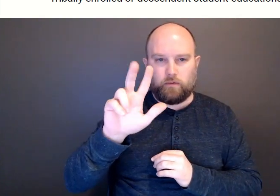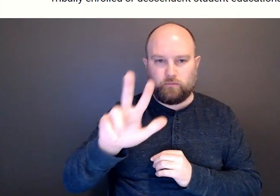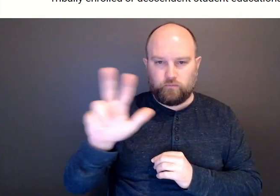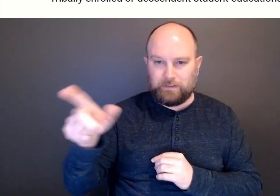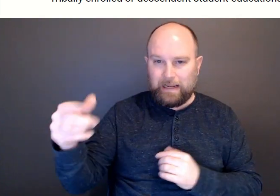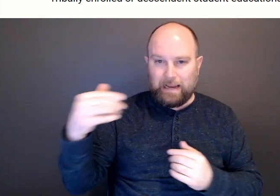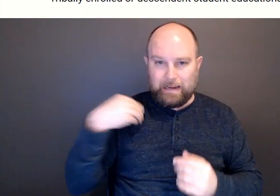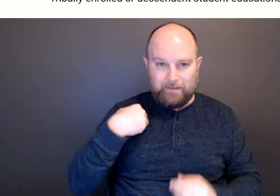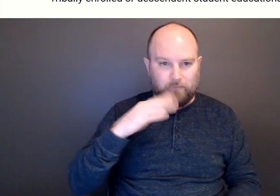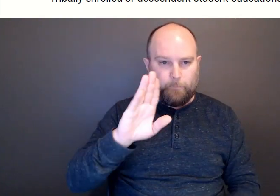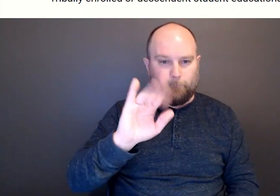house file 133